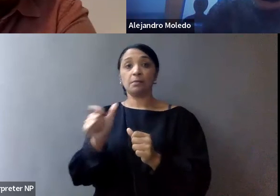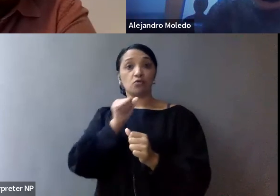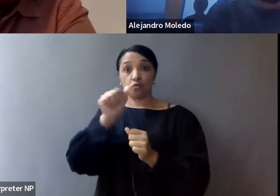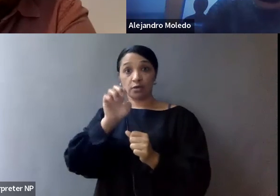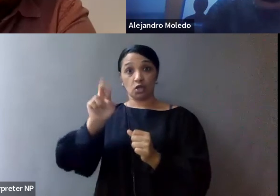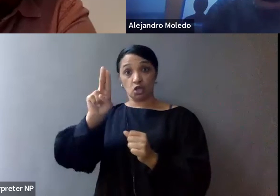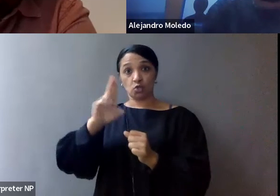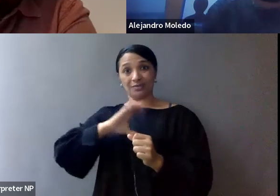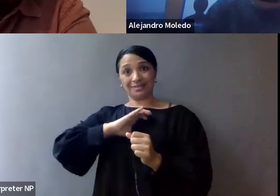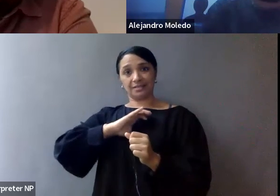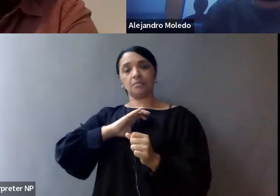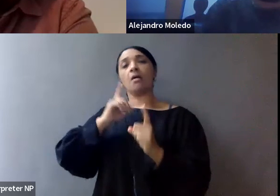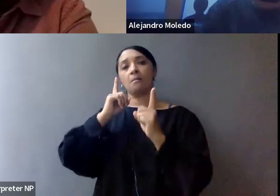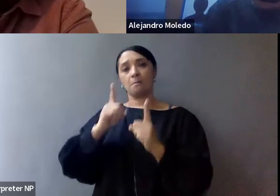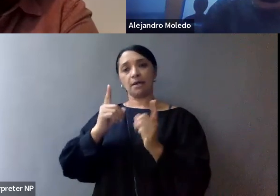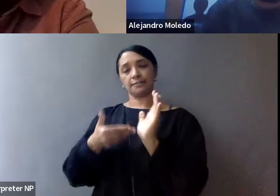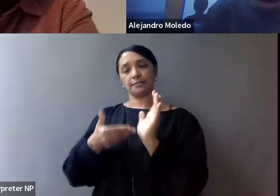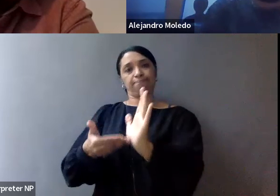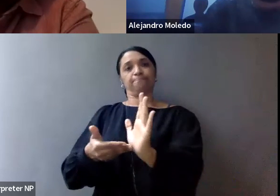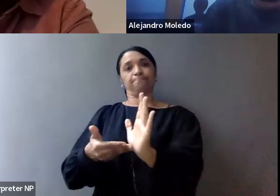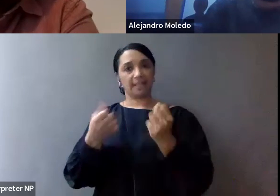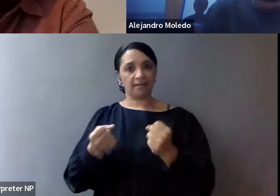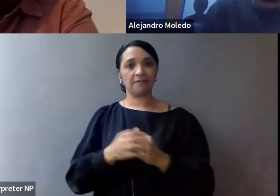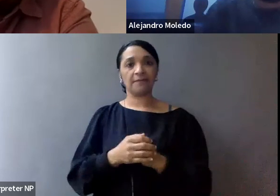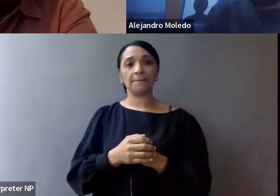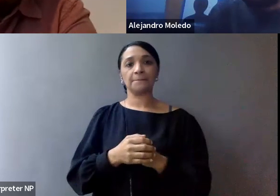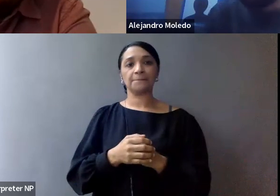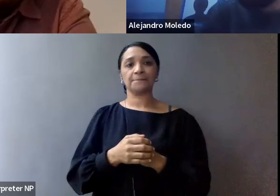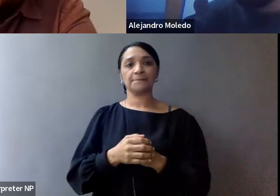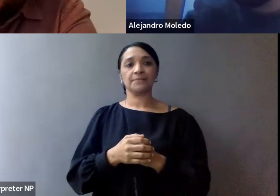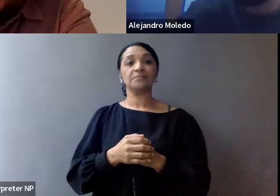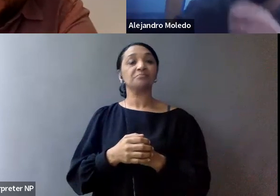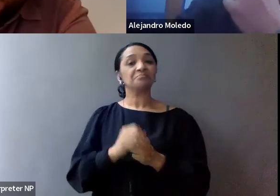should also be prevented as well. So yeah. -Yes. Thank you so much.